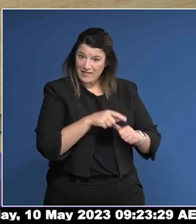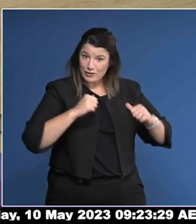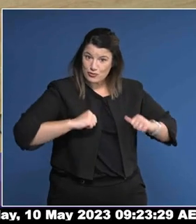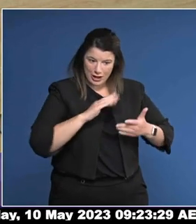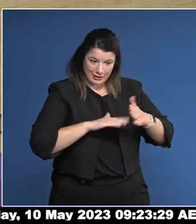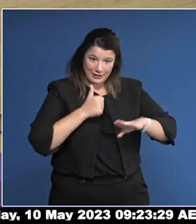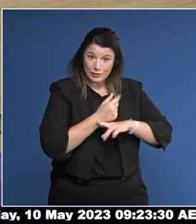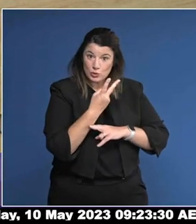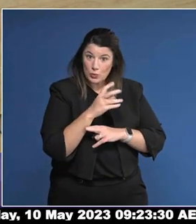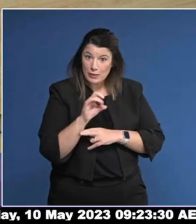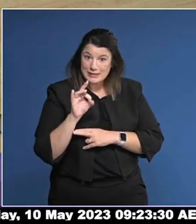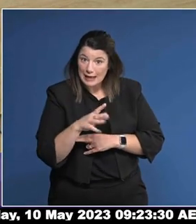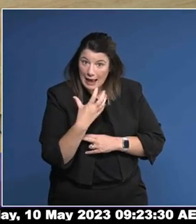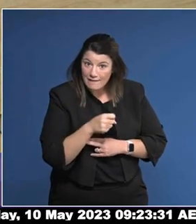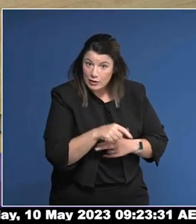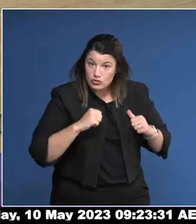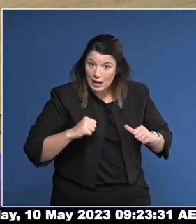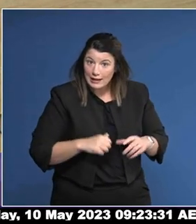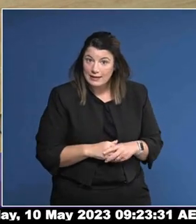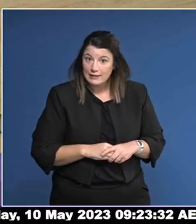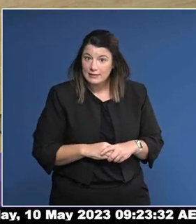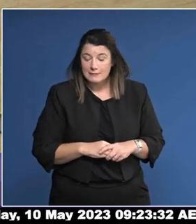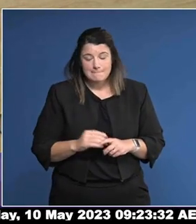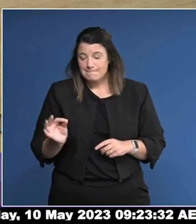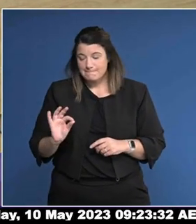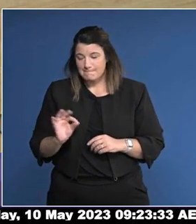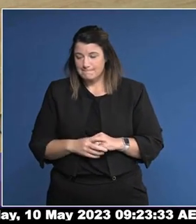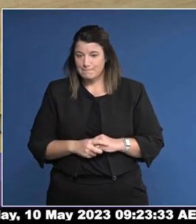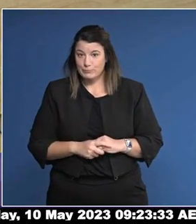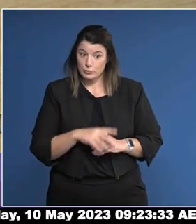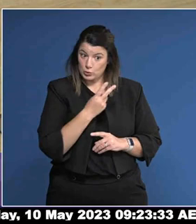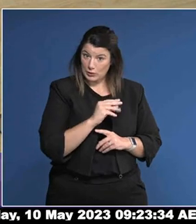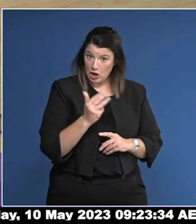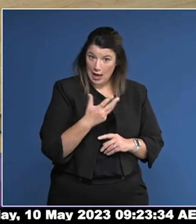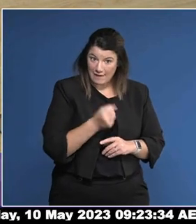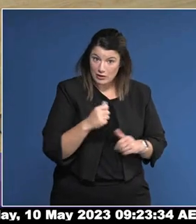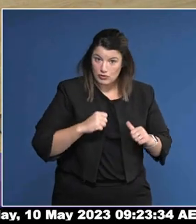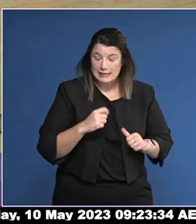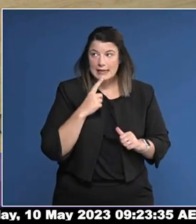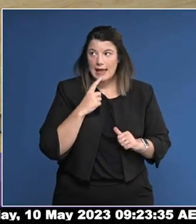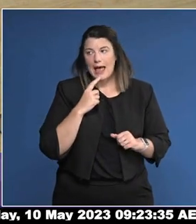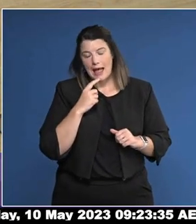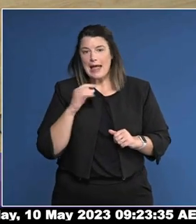Probably not. And it probably didn't exist in 2019. Yes, it would have existed in - You would have had it by then.